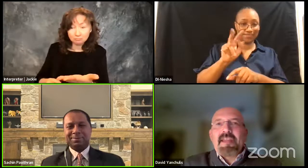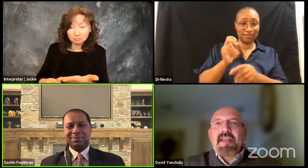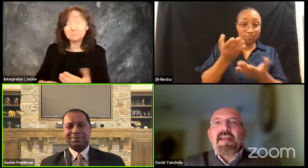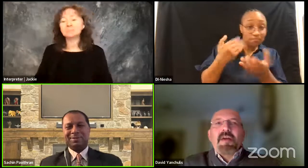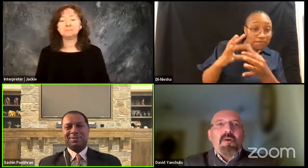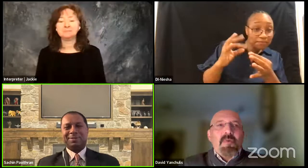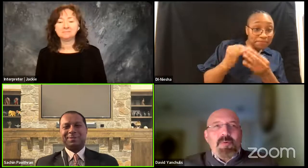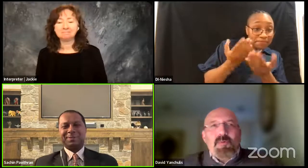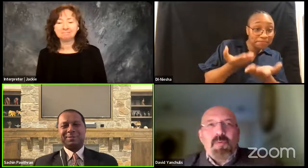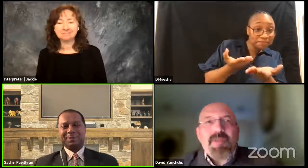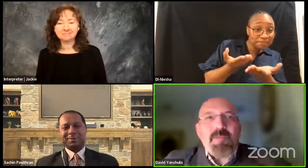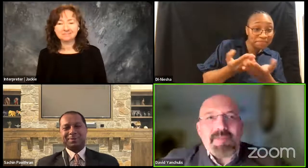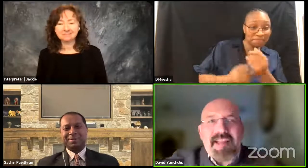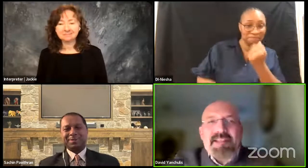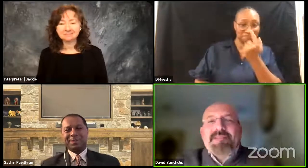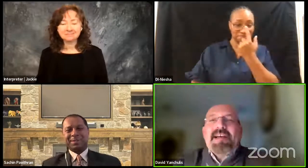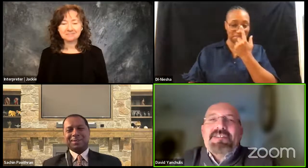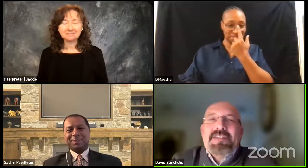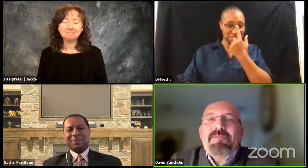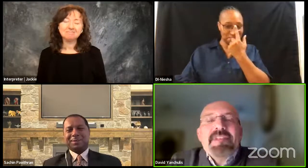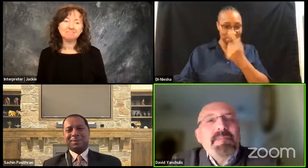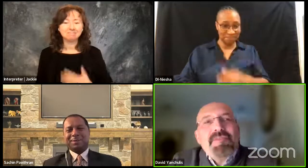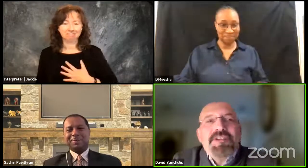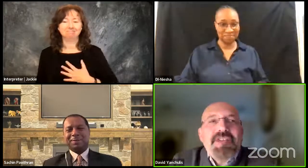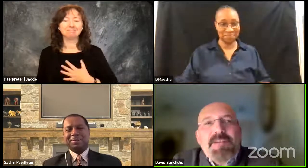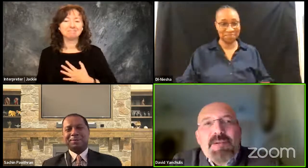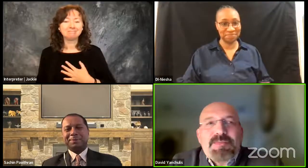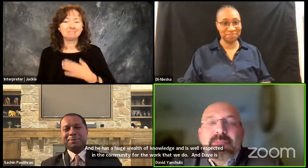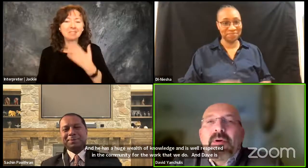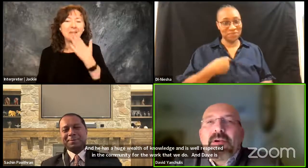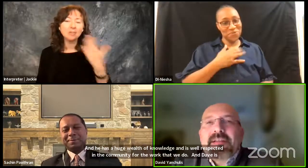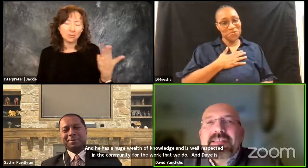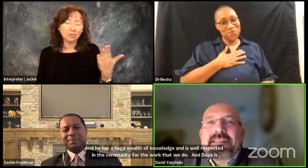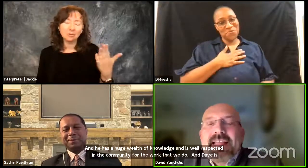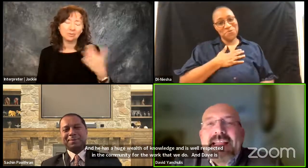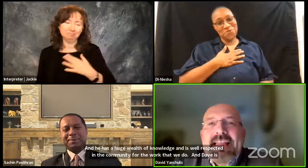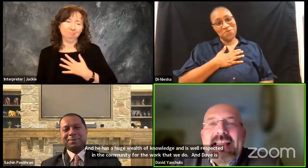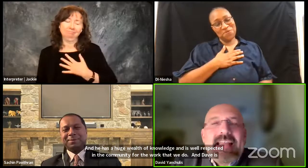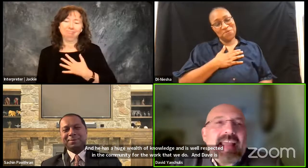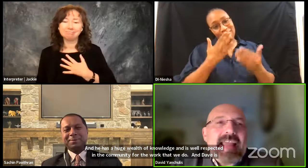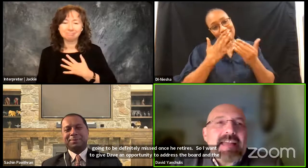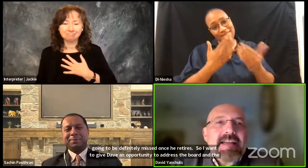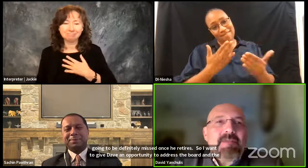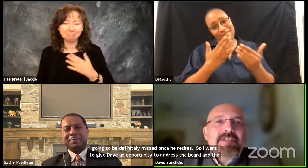Well, thank you Sachin, I really appreciate those remarks and I would